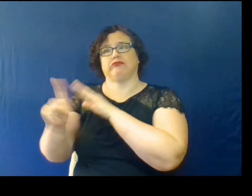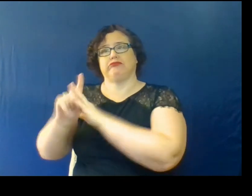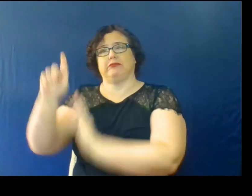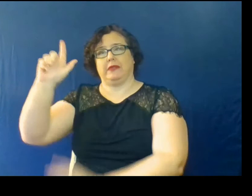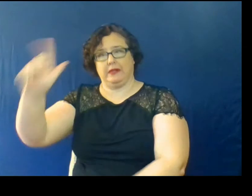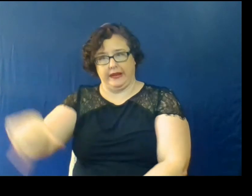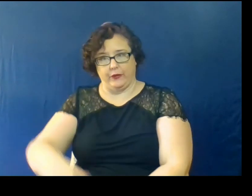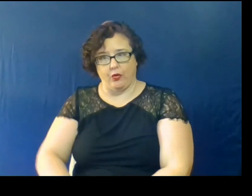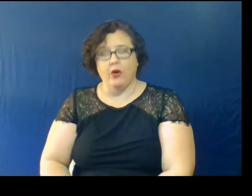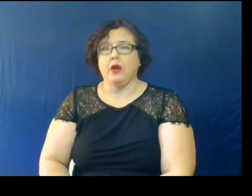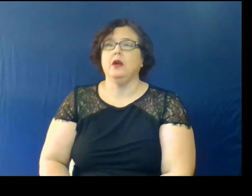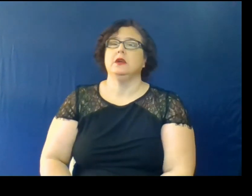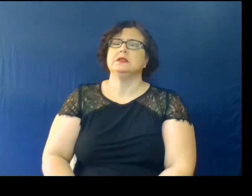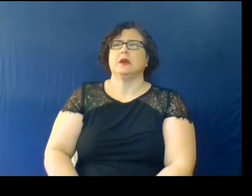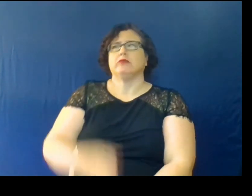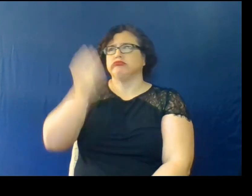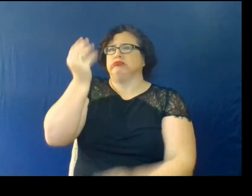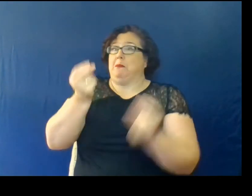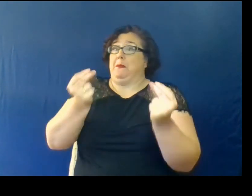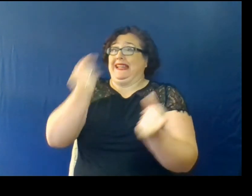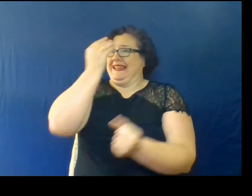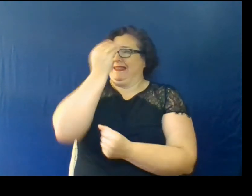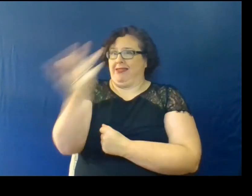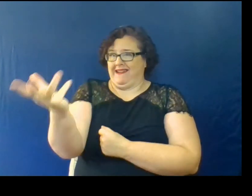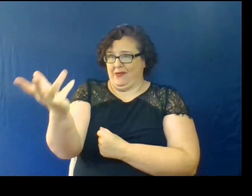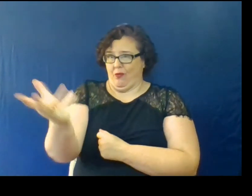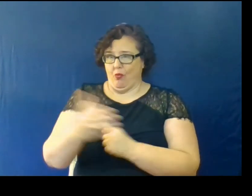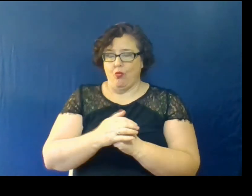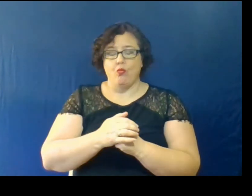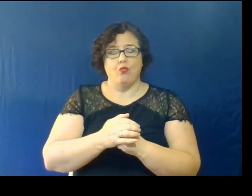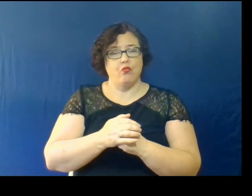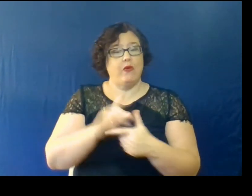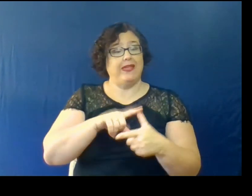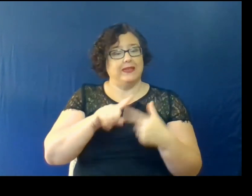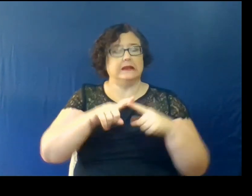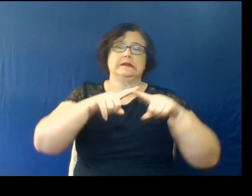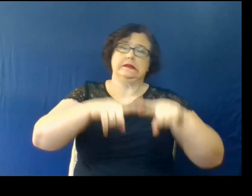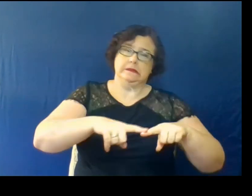So they certainly need to let somebody know and then depending on what the situation is,